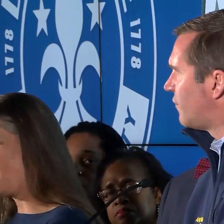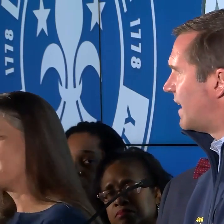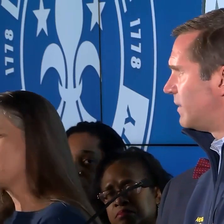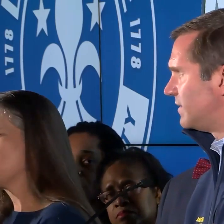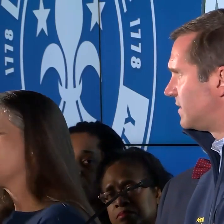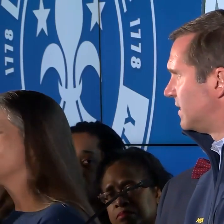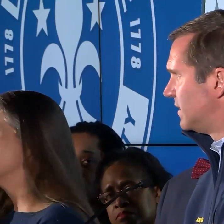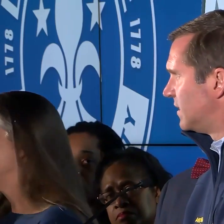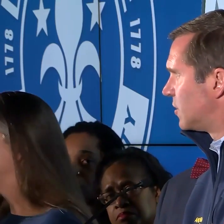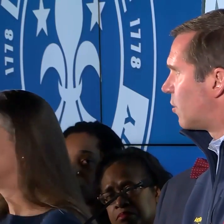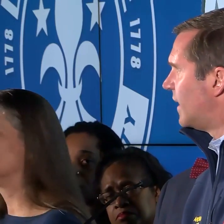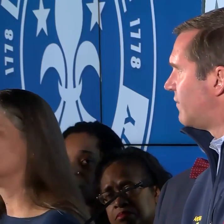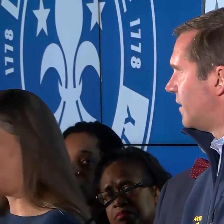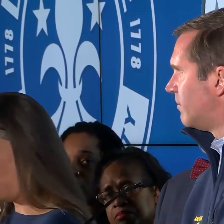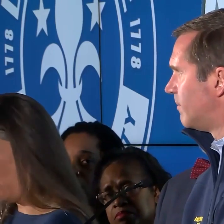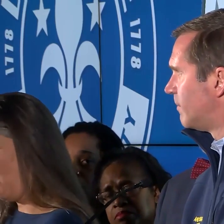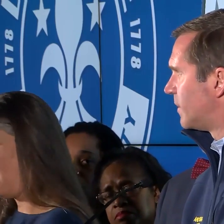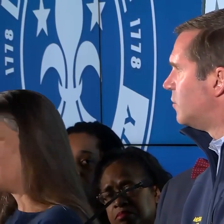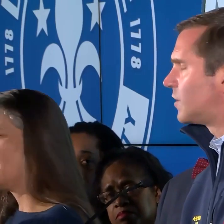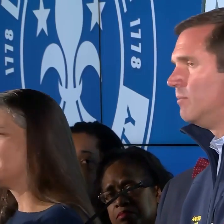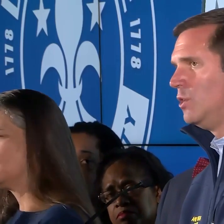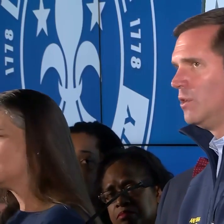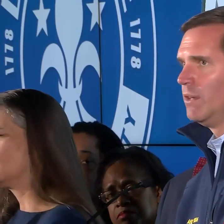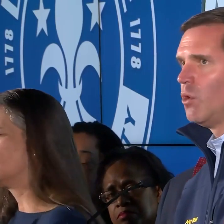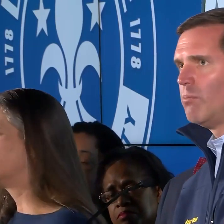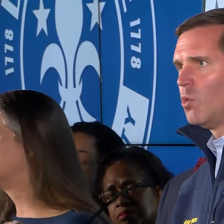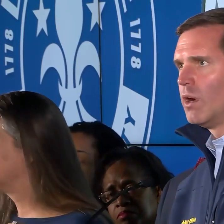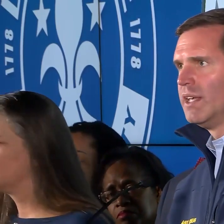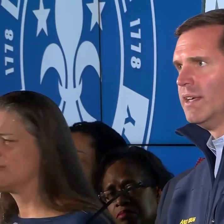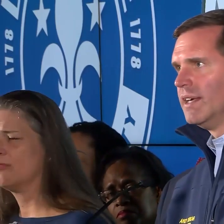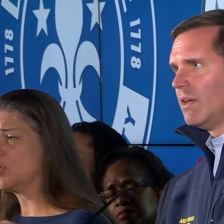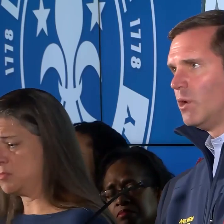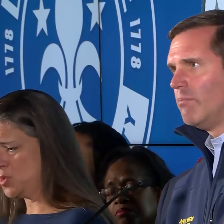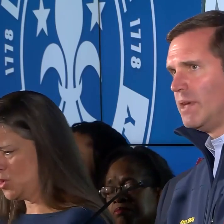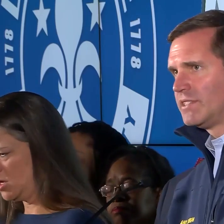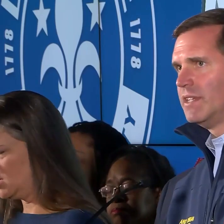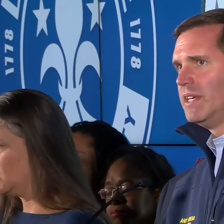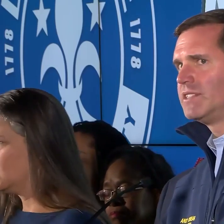families grieve them, whose community will mourn and will miss them. These